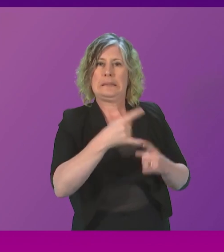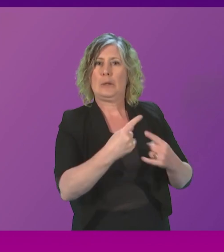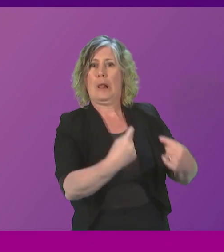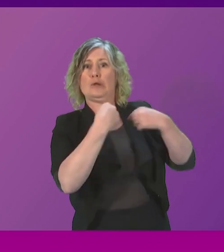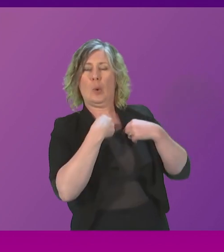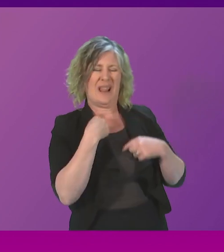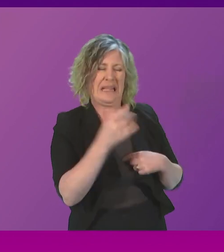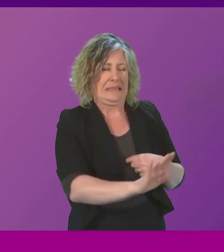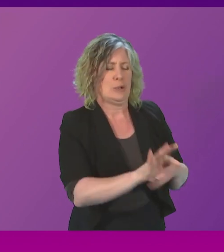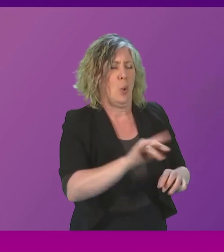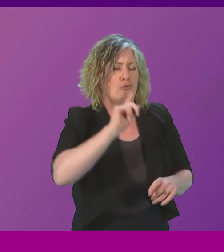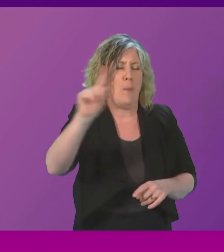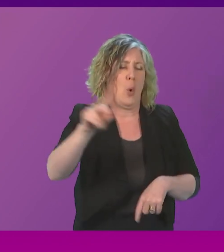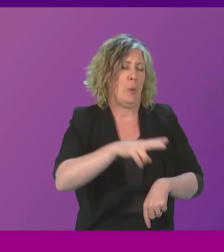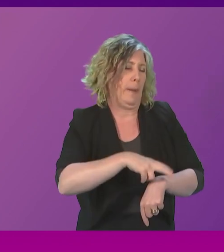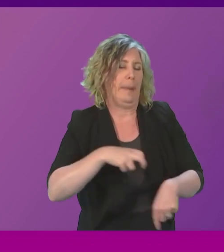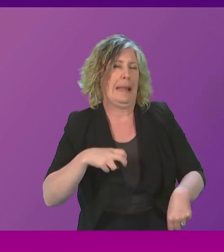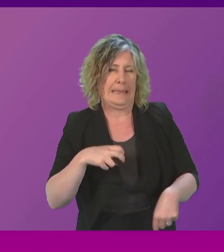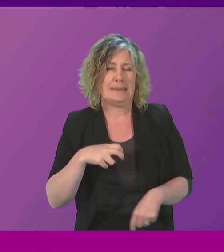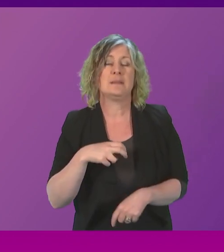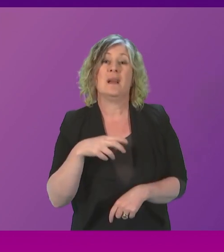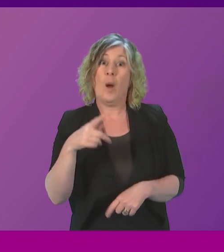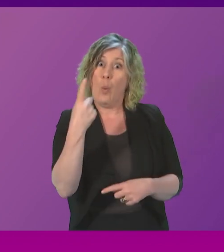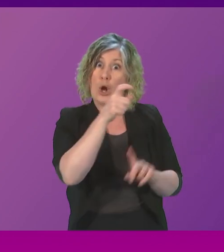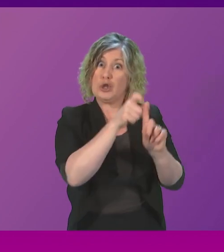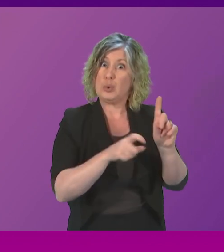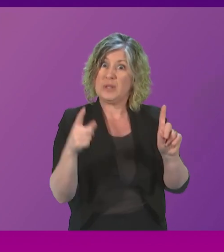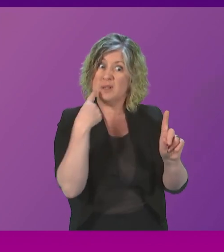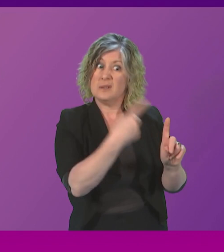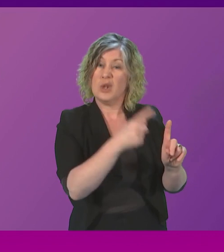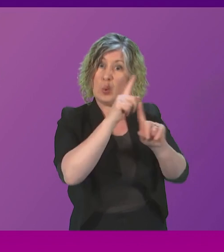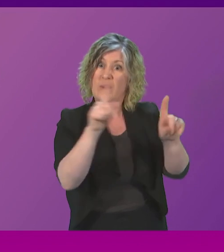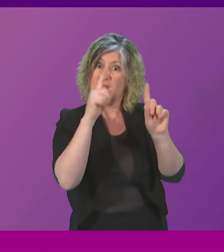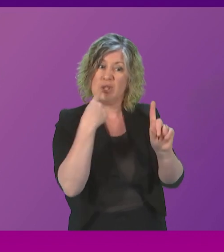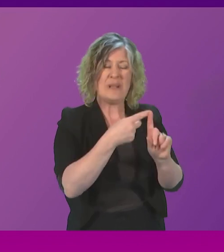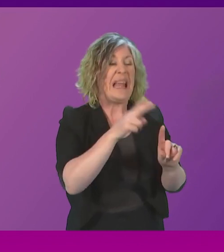told that the university would be unable to support her if she reported the incident to the police.